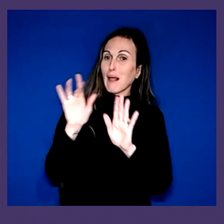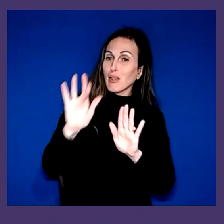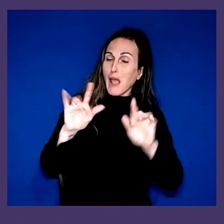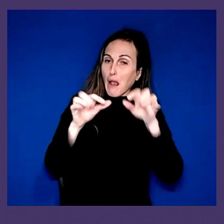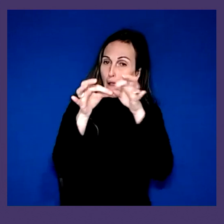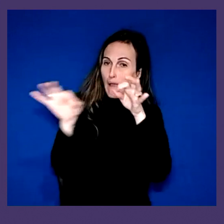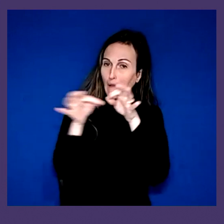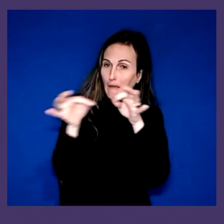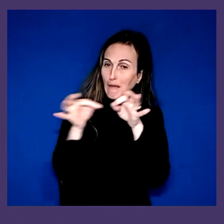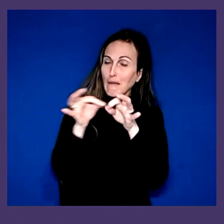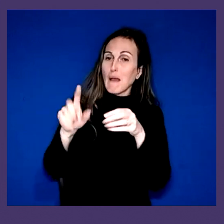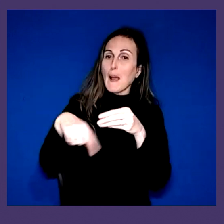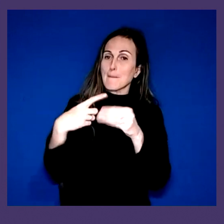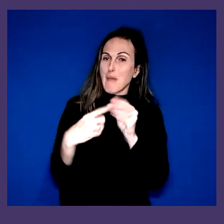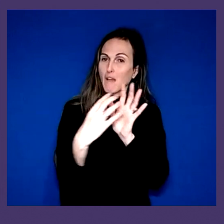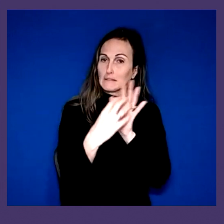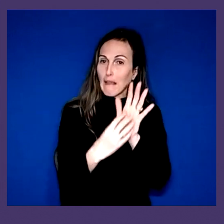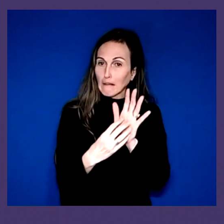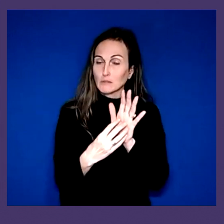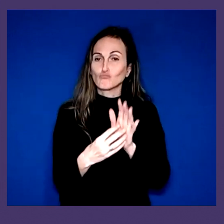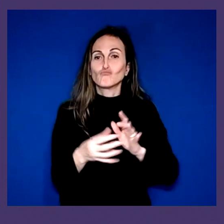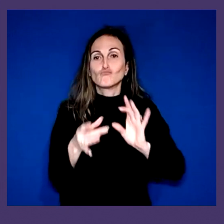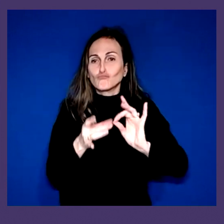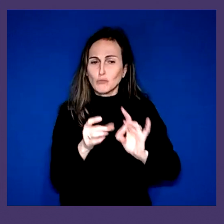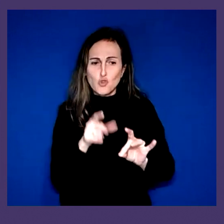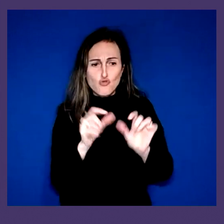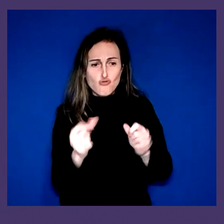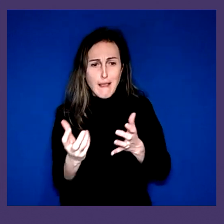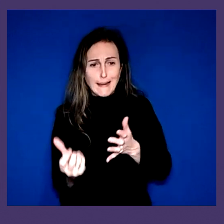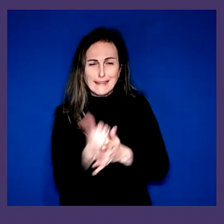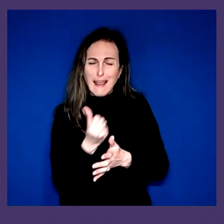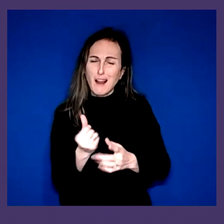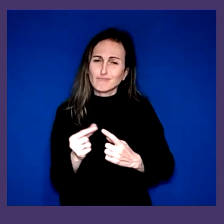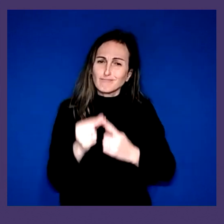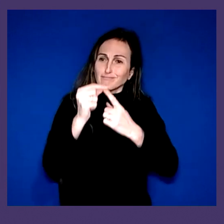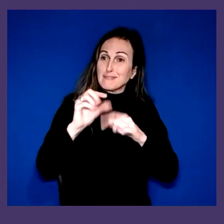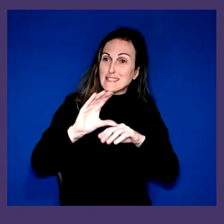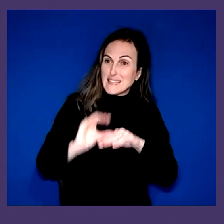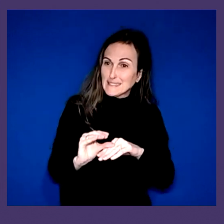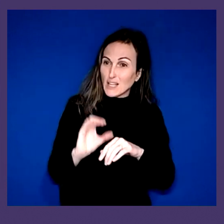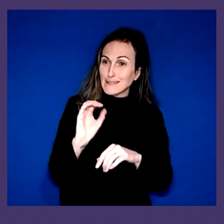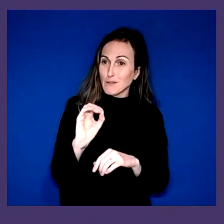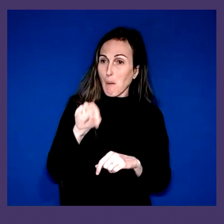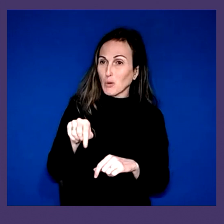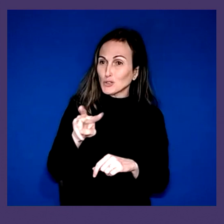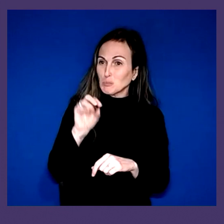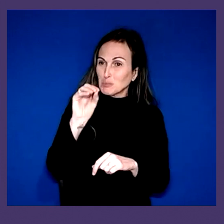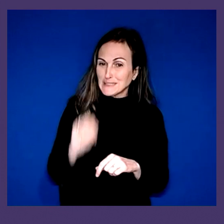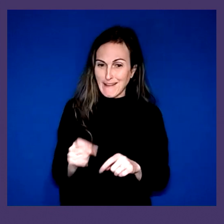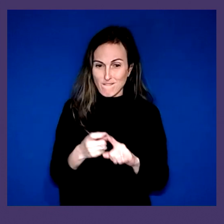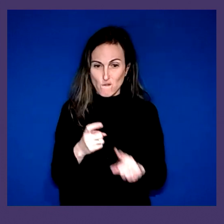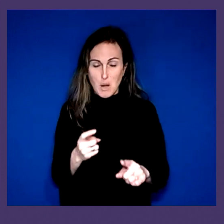you could get an exclusive discount of 0.2 percent off the initial mortgage rate." Down in the Signly box,